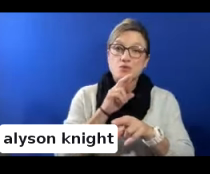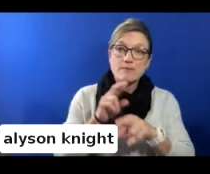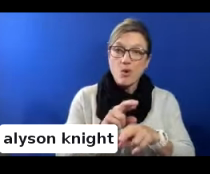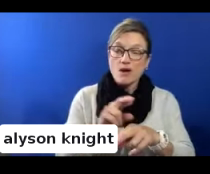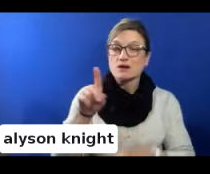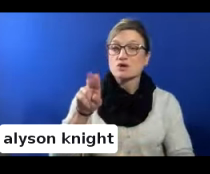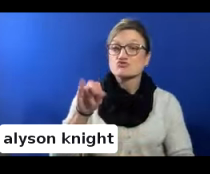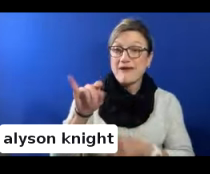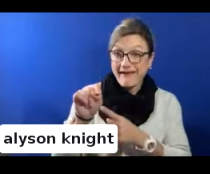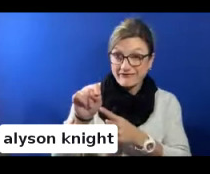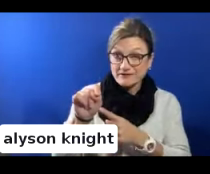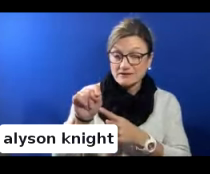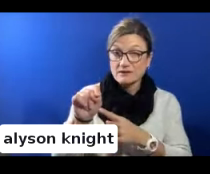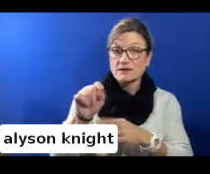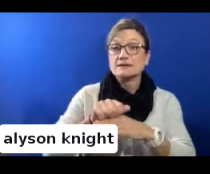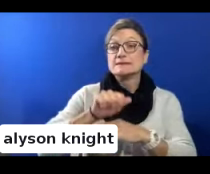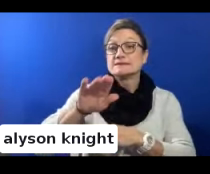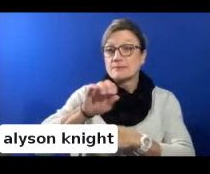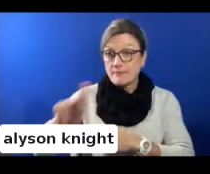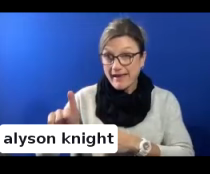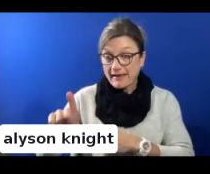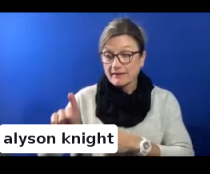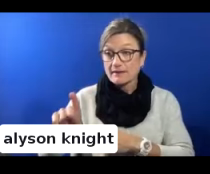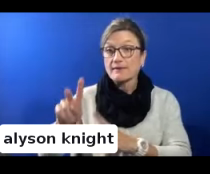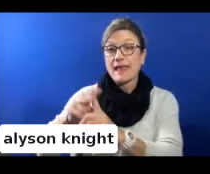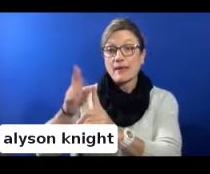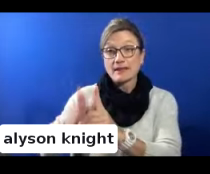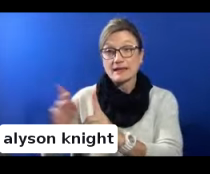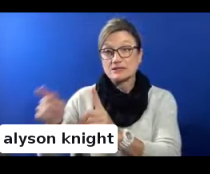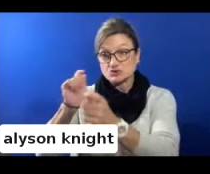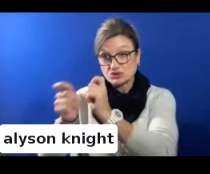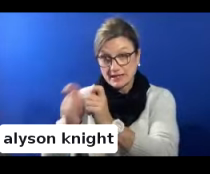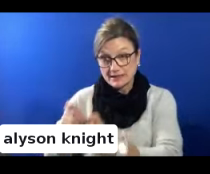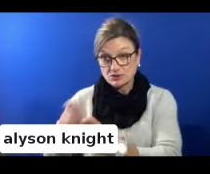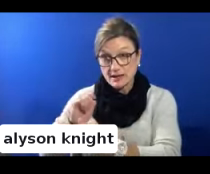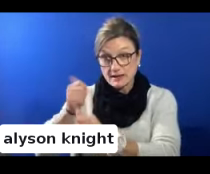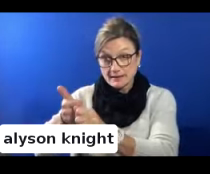the applicant would need to update the file and resubmit the report.